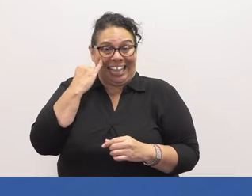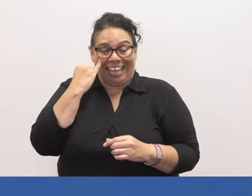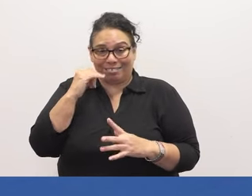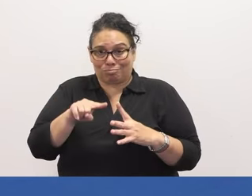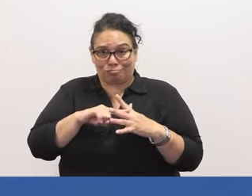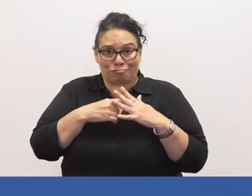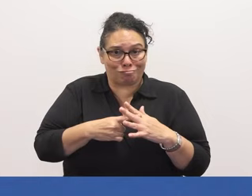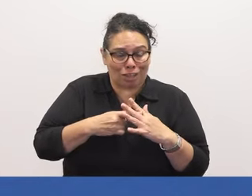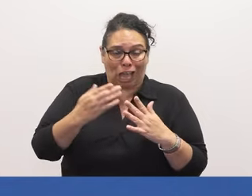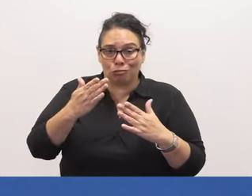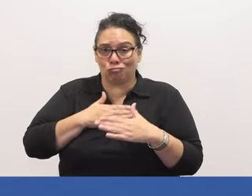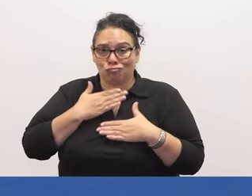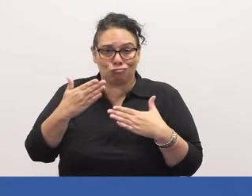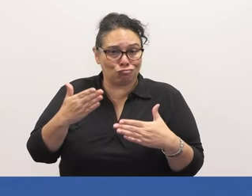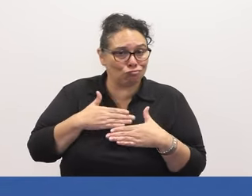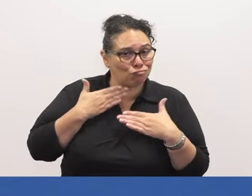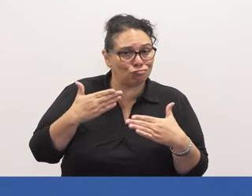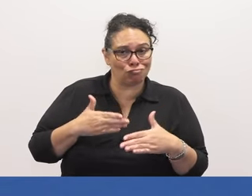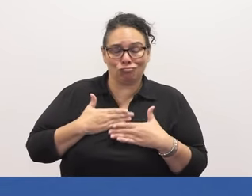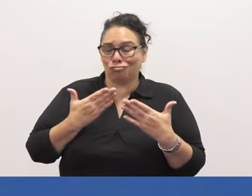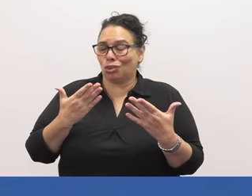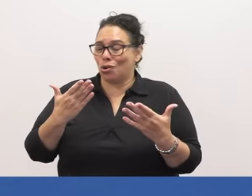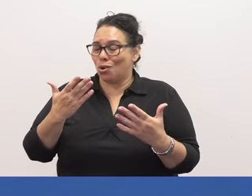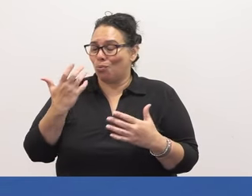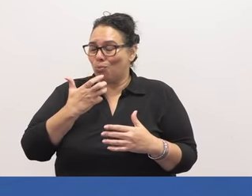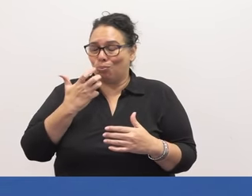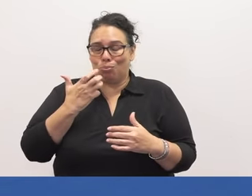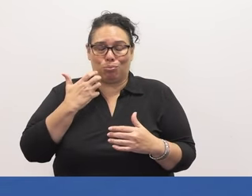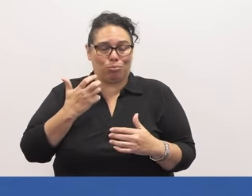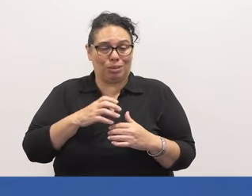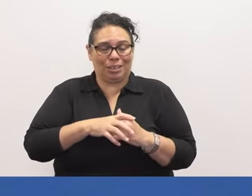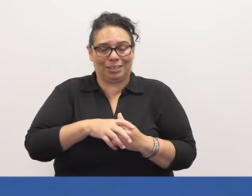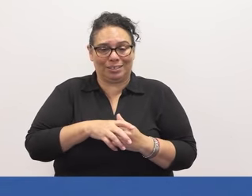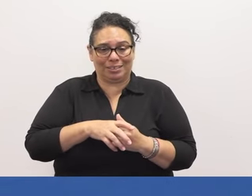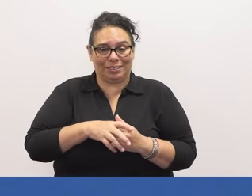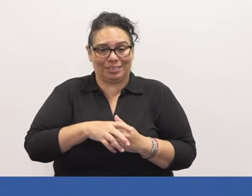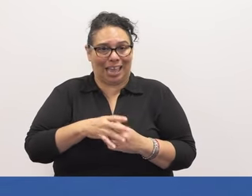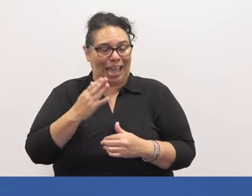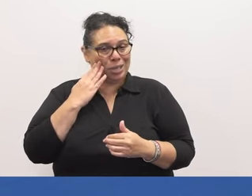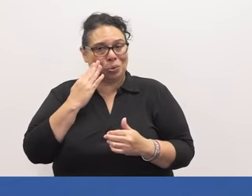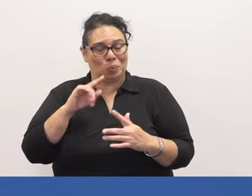then you know, come for a visit. I know it was sparking joy with me,